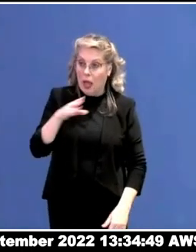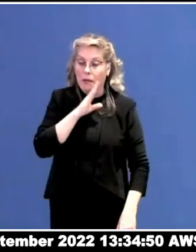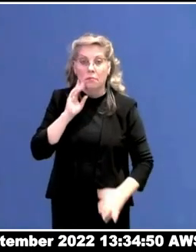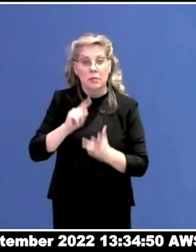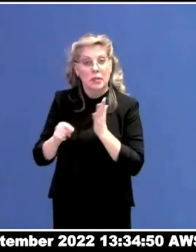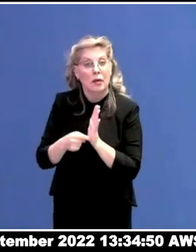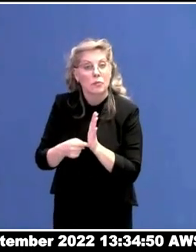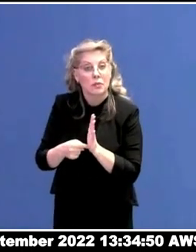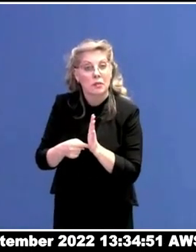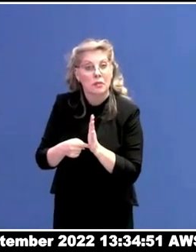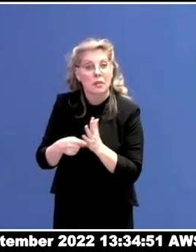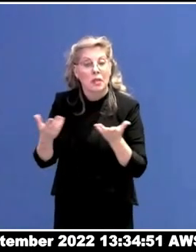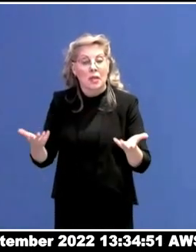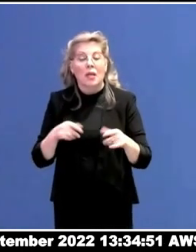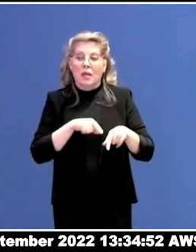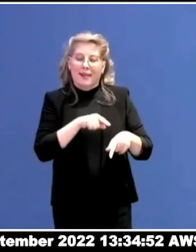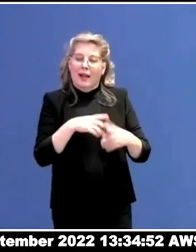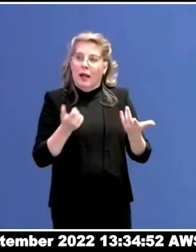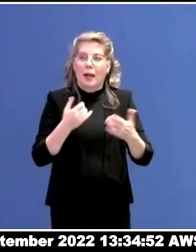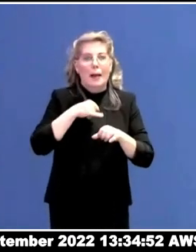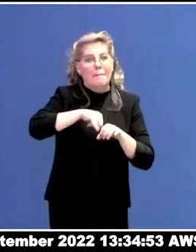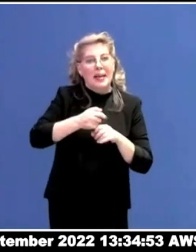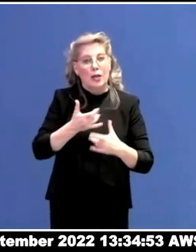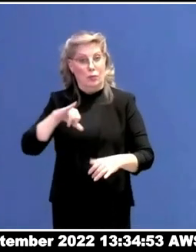not have medical staff after about 9 pm and, again, early hours of the morning.